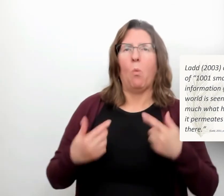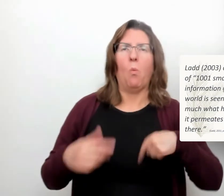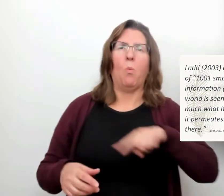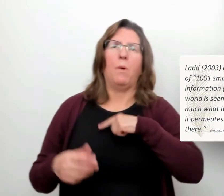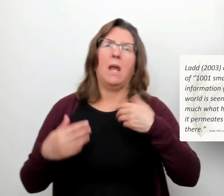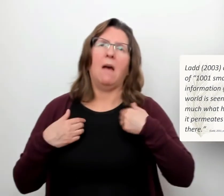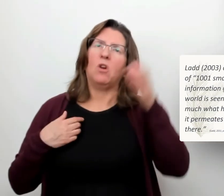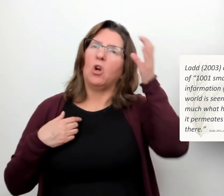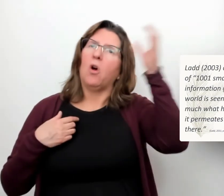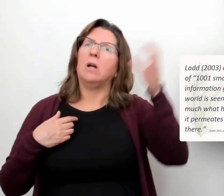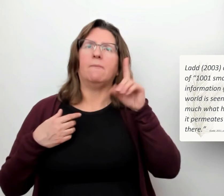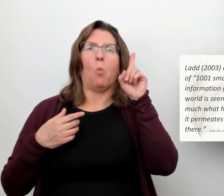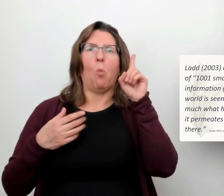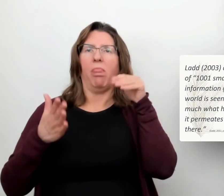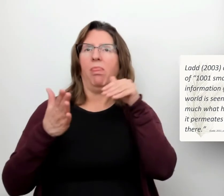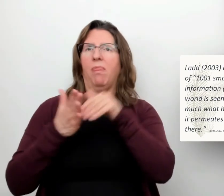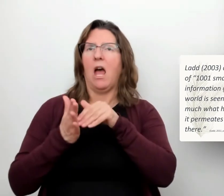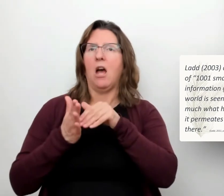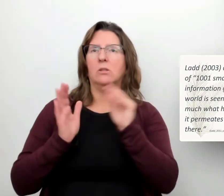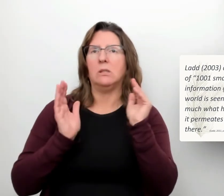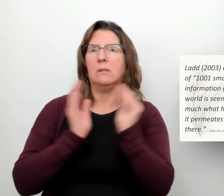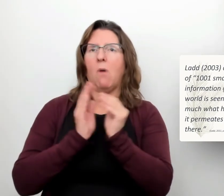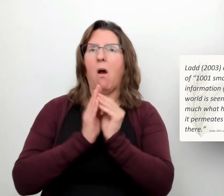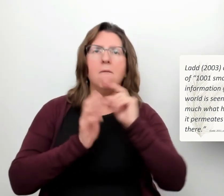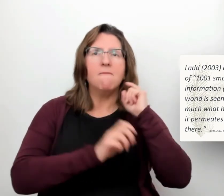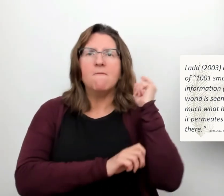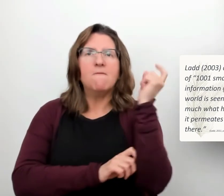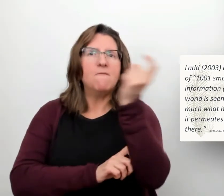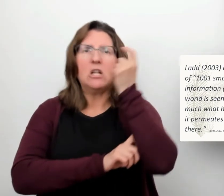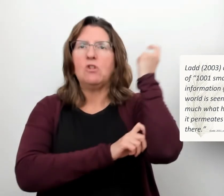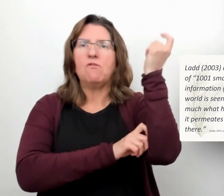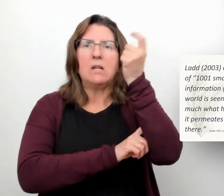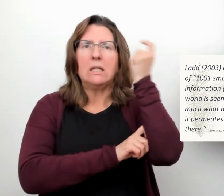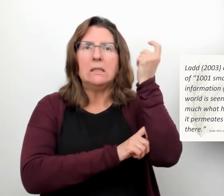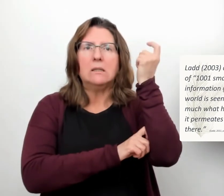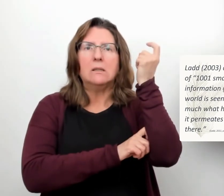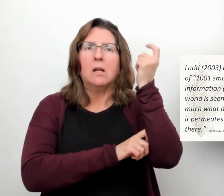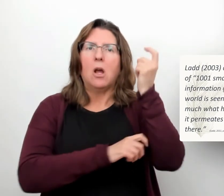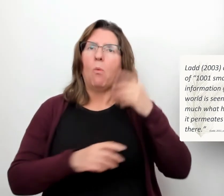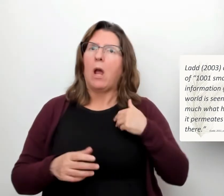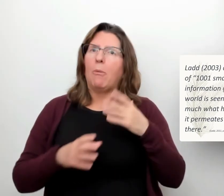There is this deaf cultural concept of 'a thousand small victories.'